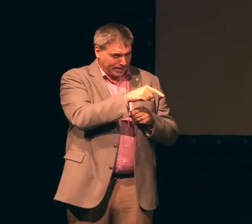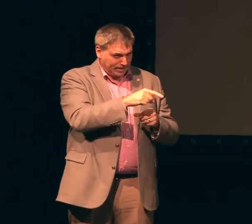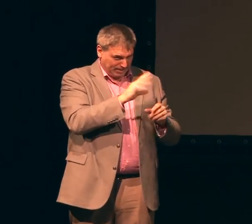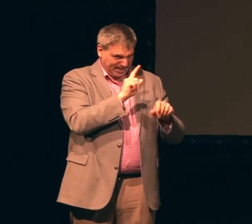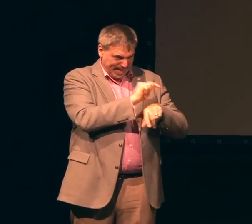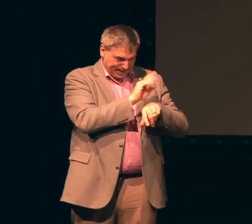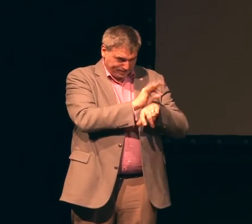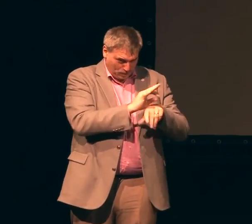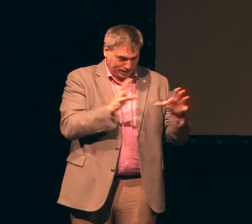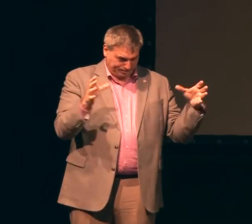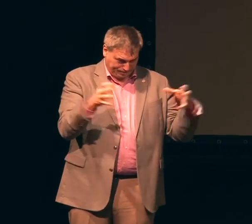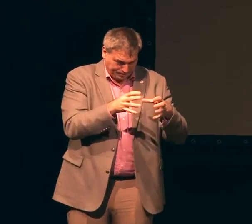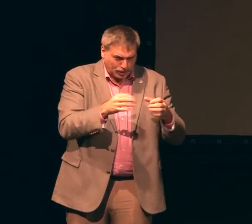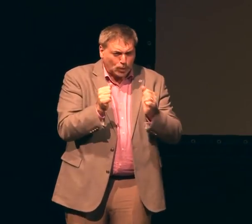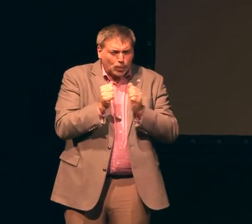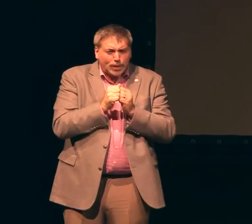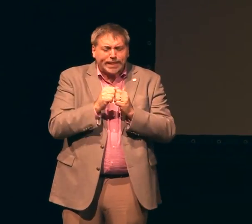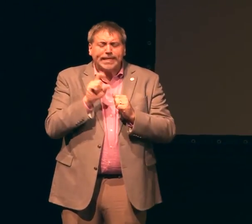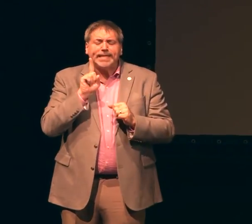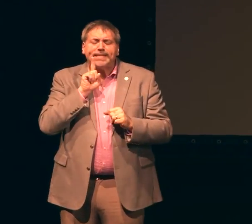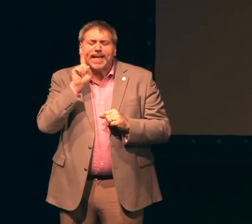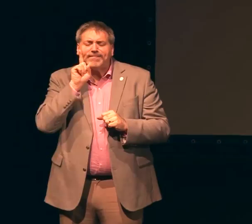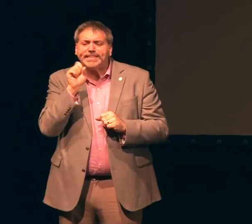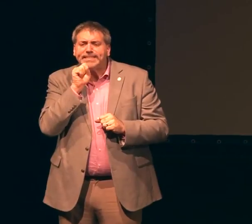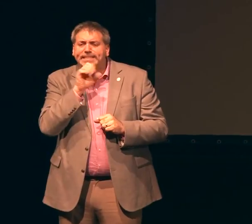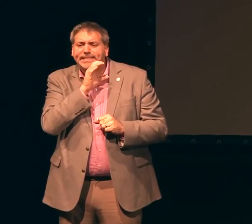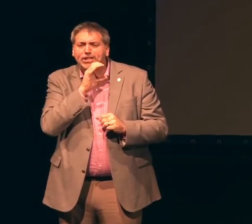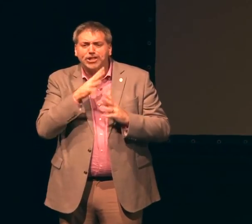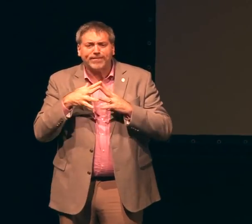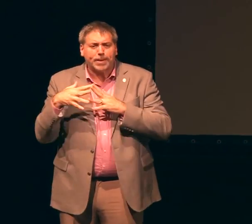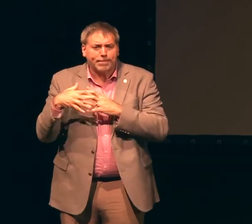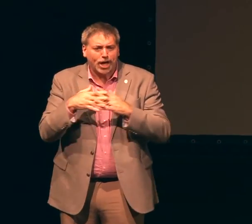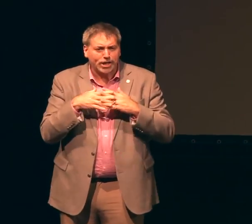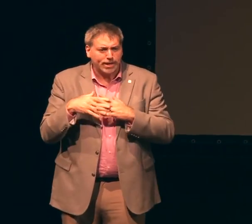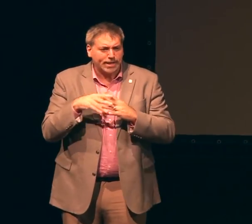15 people on that task force. And we had Deaf